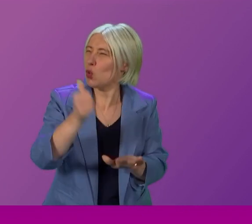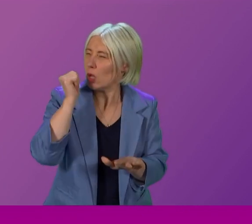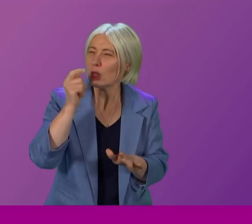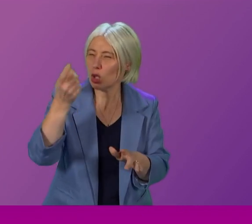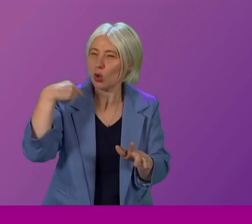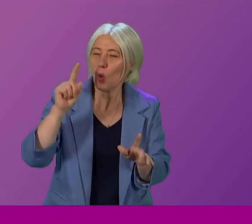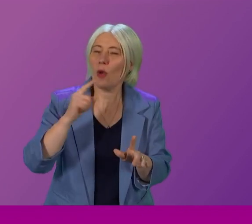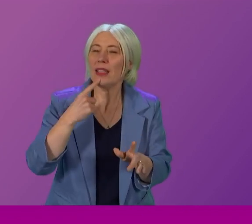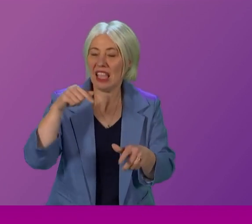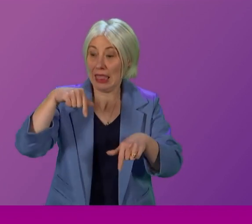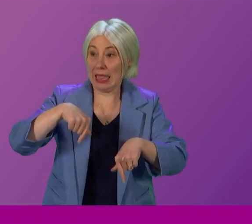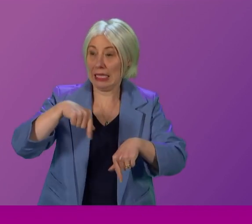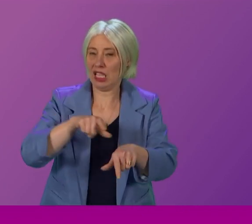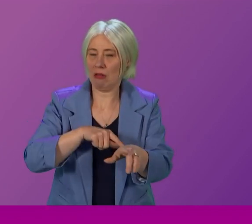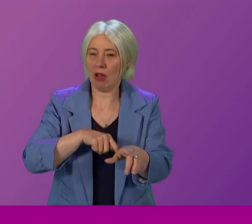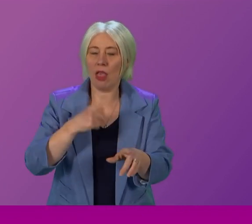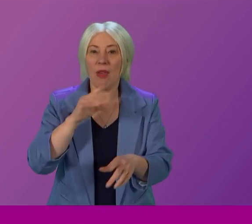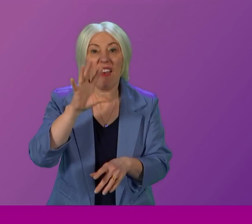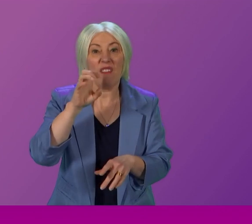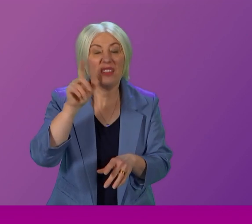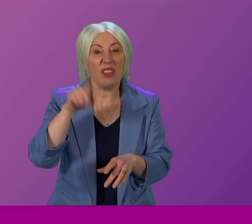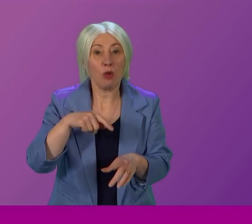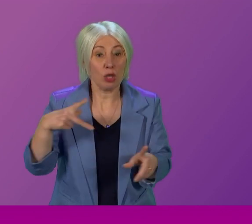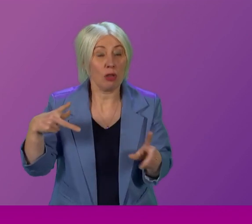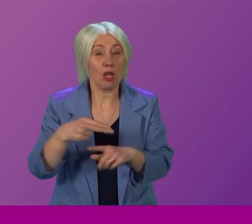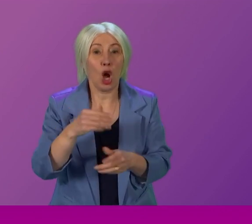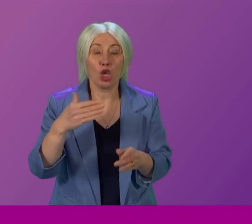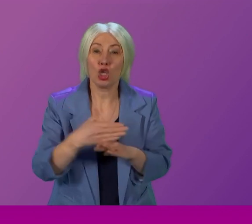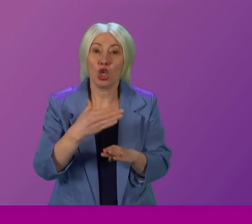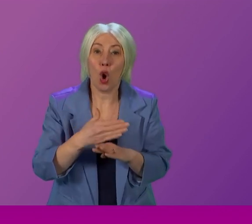time of year a few years ago that 15,000 jobs would be cut across local government.